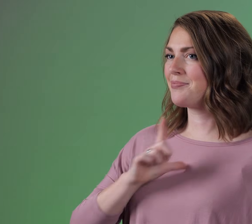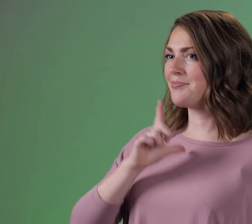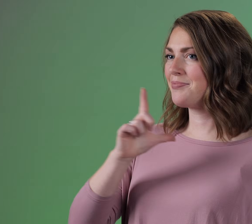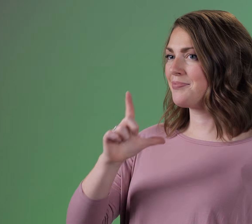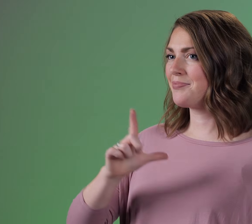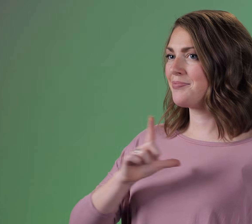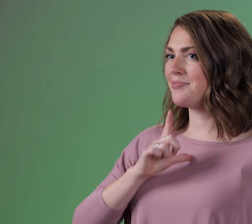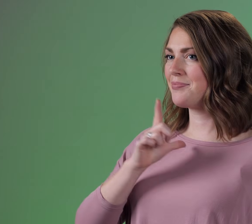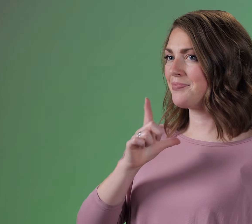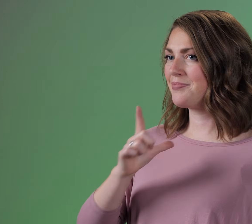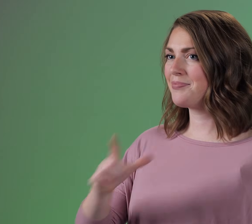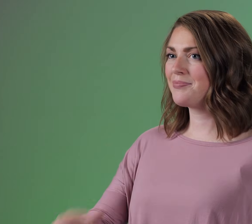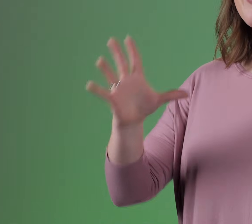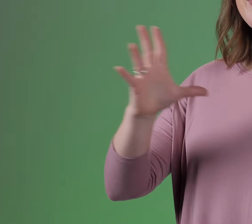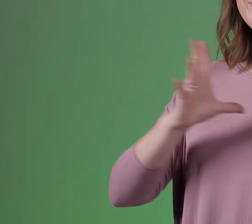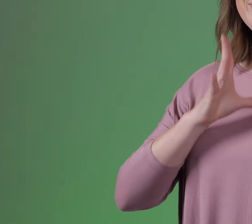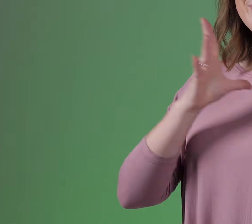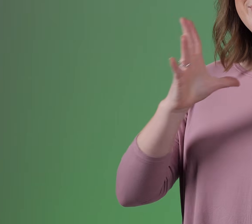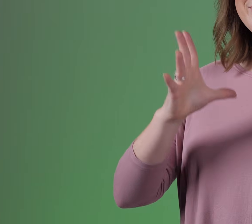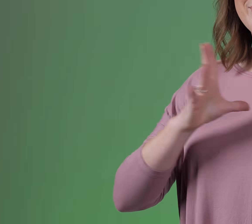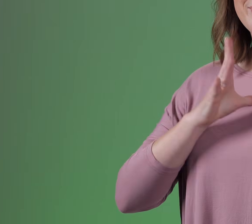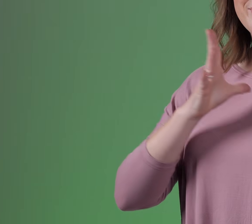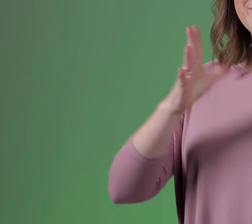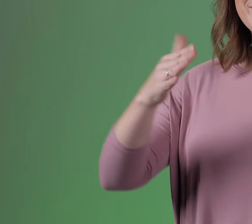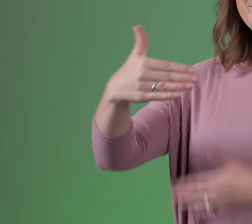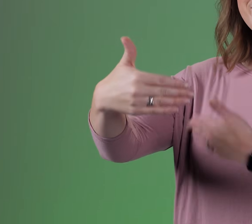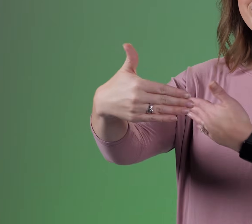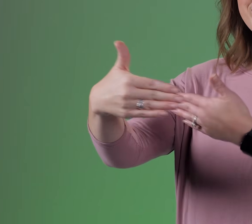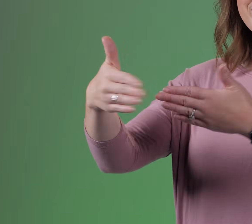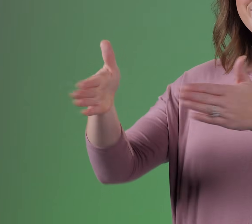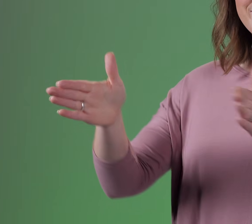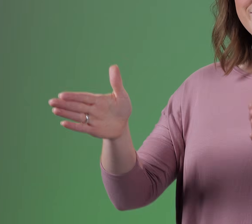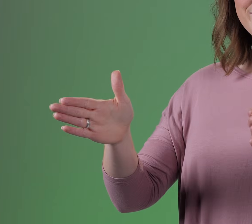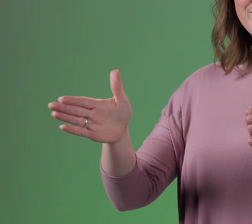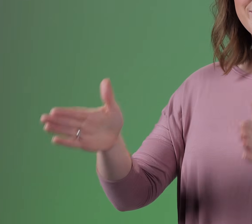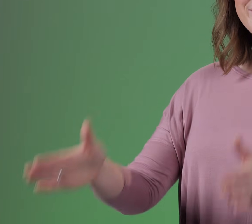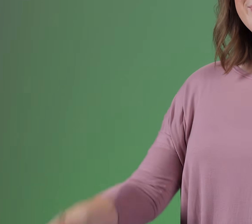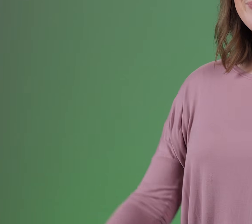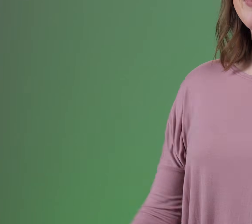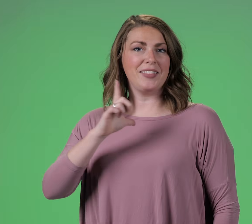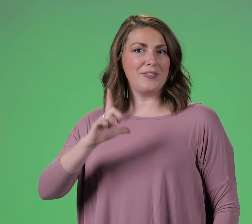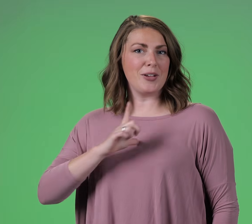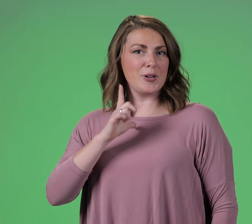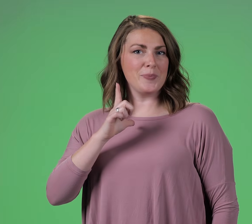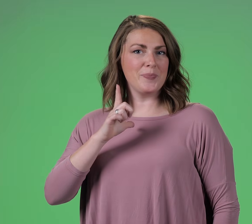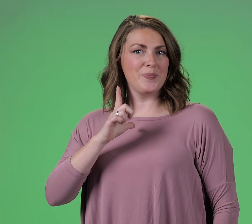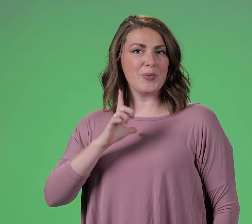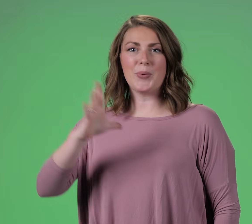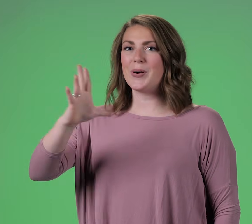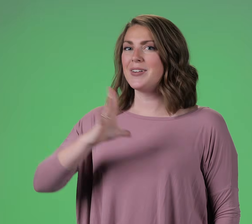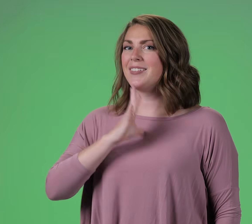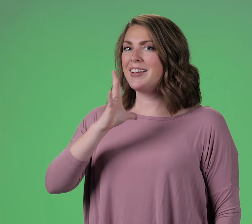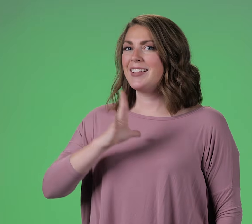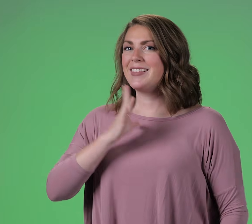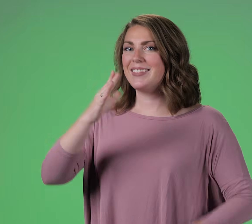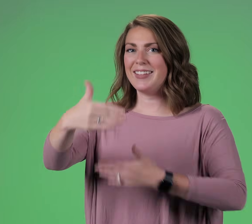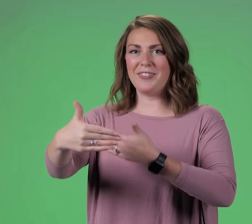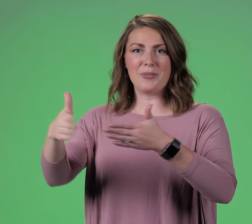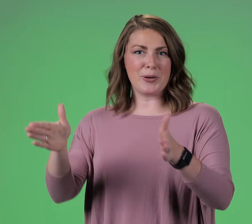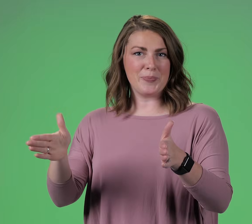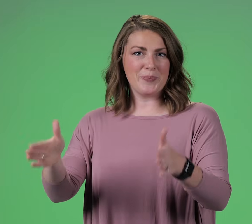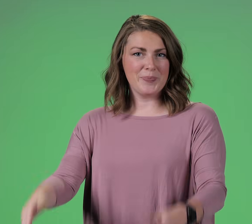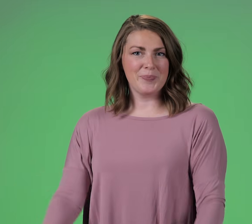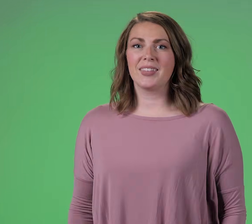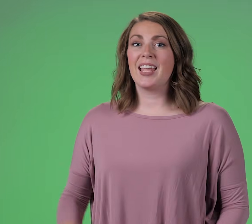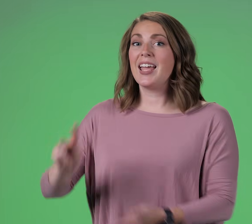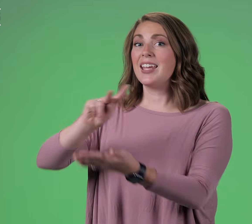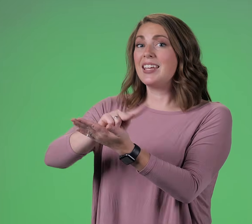letter L on your chest or the sign for formal room, 'living room', or 'living room'. 'Kitchen',